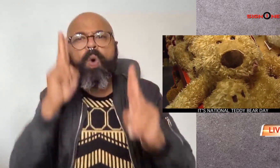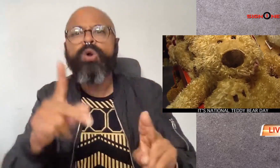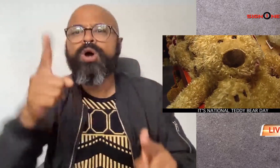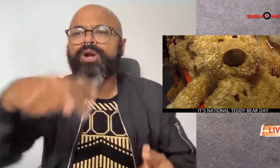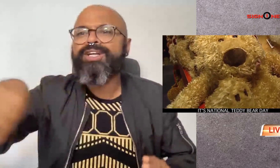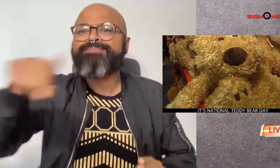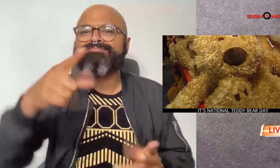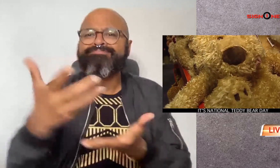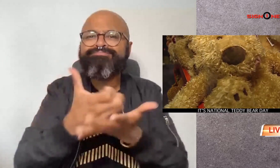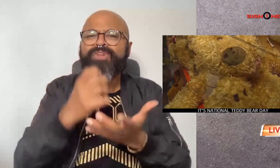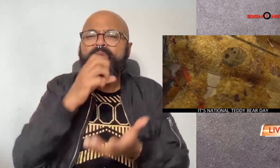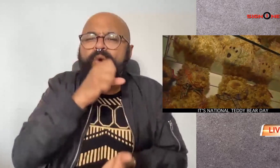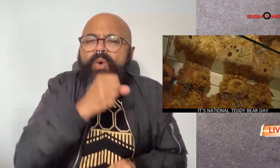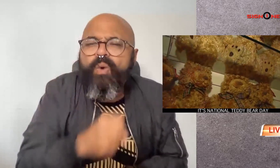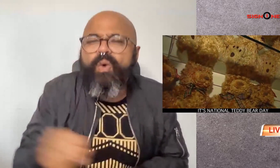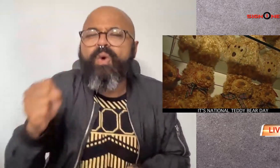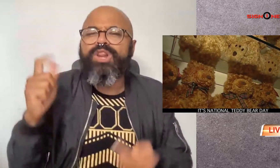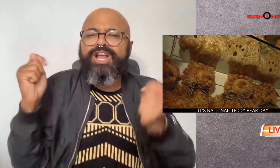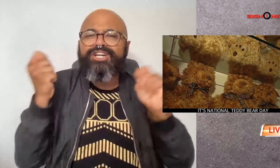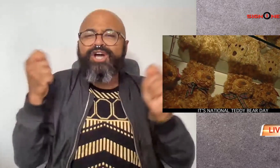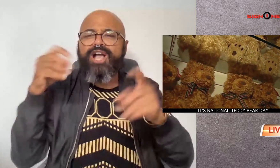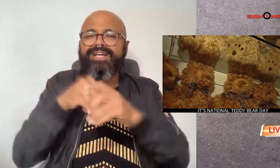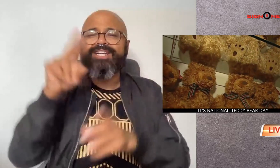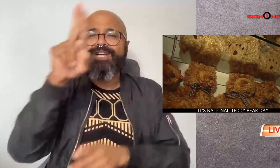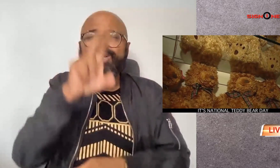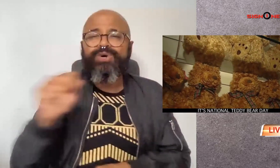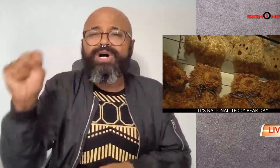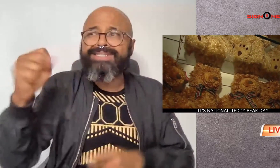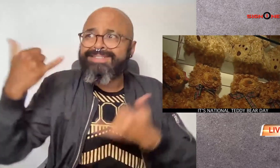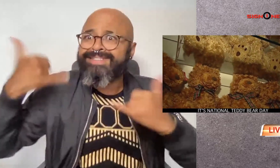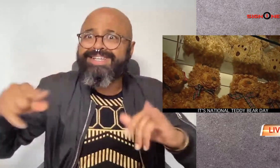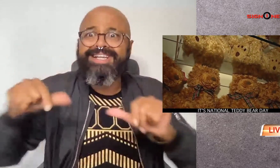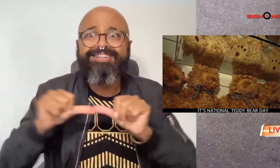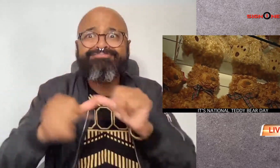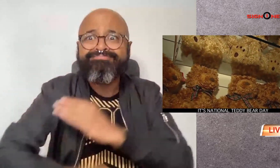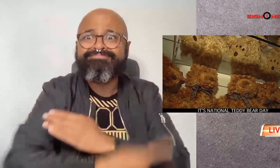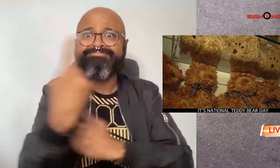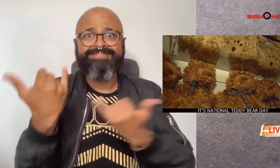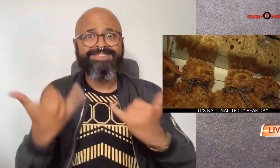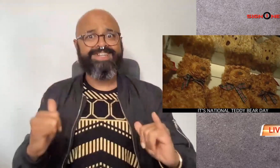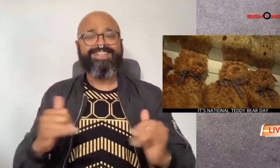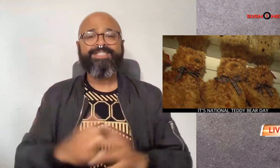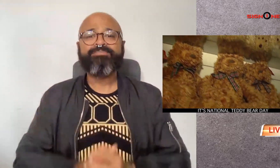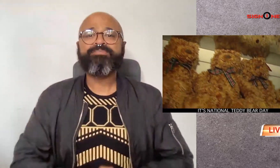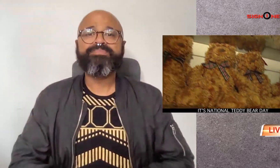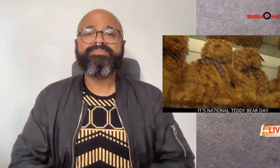the day honors one of the oldest stuffed toys in the US that still exists today